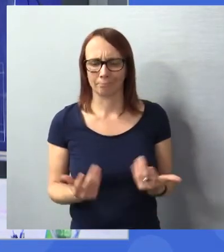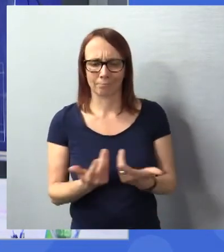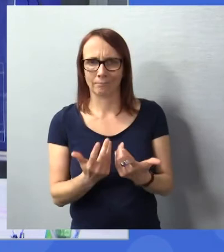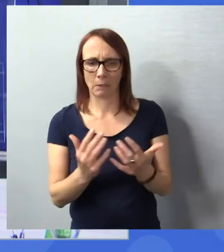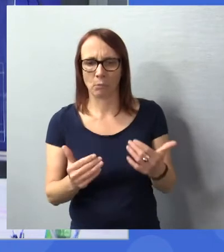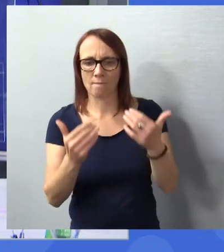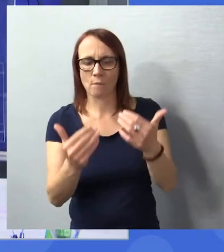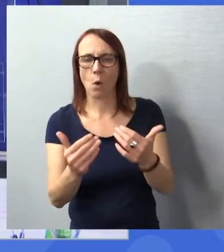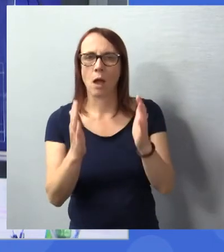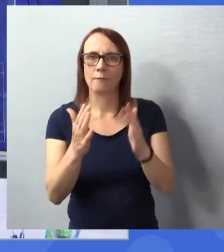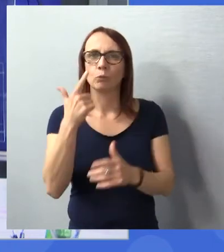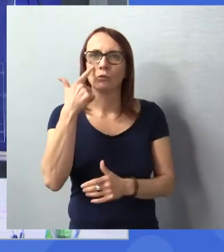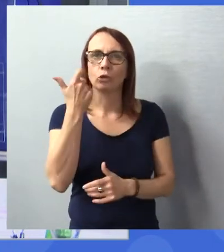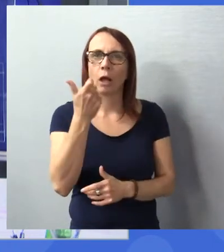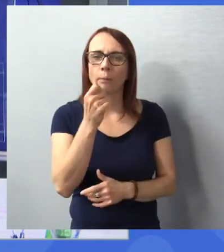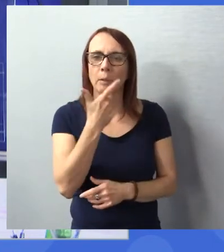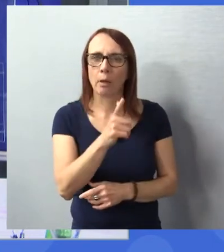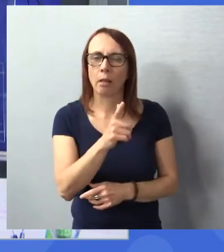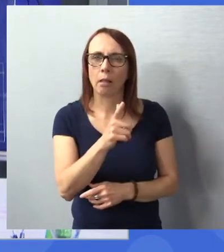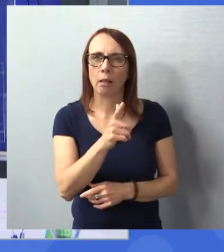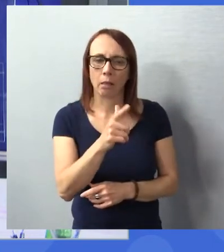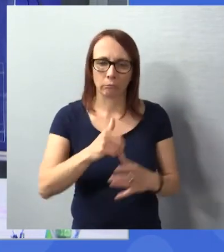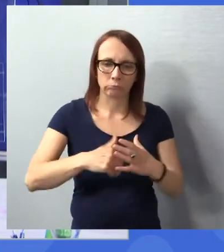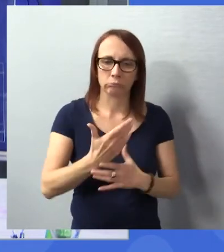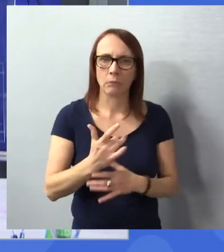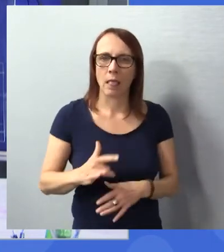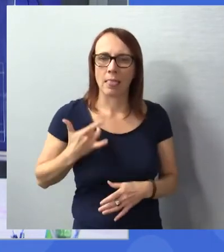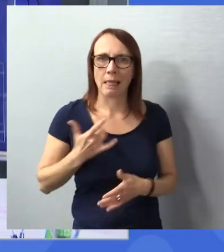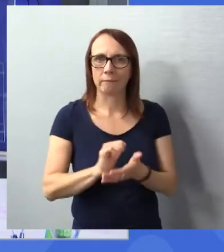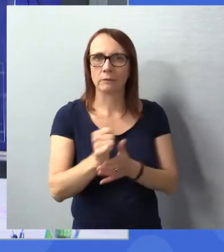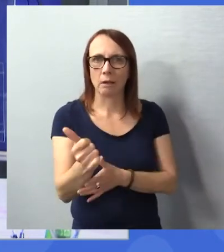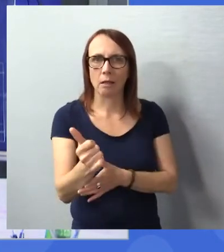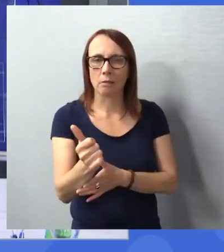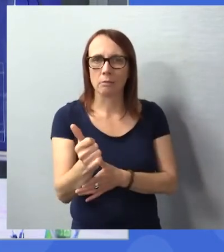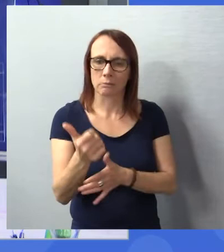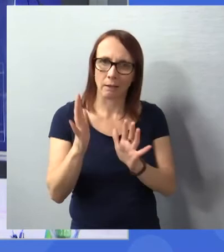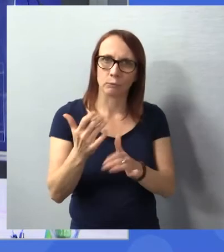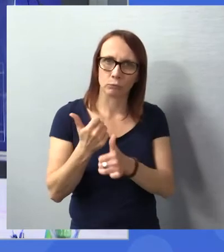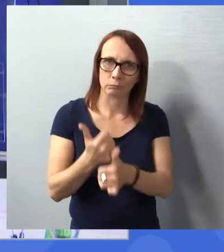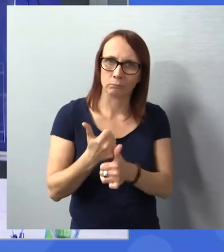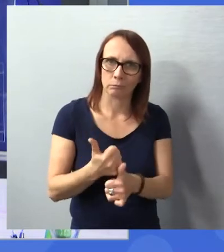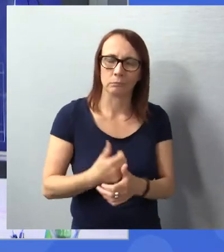young people to develop life skills and support to develop those skills and in